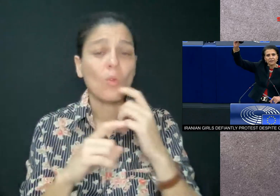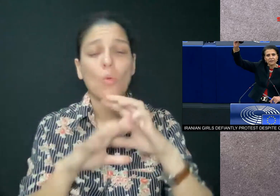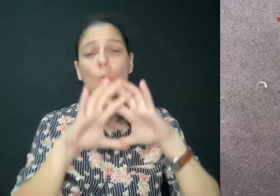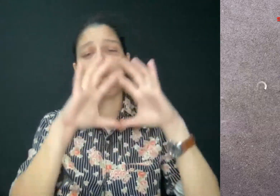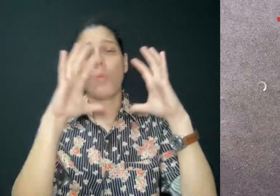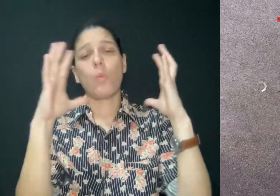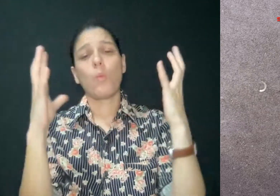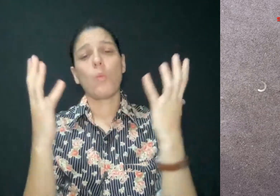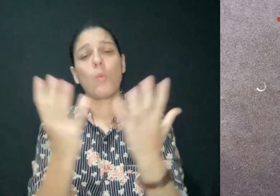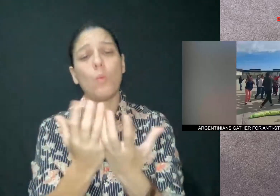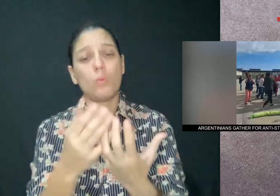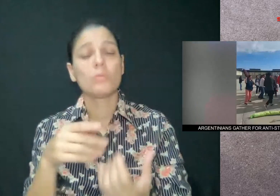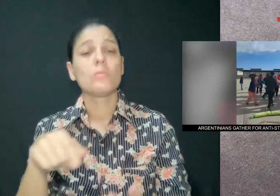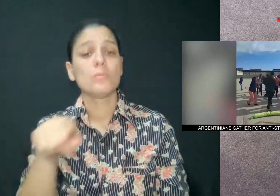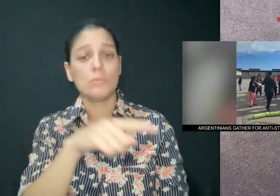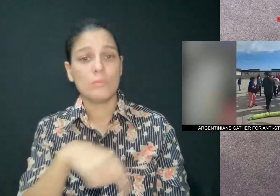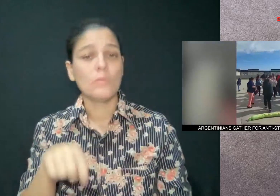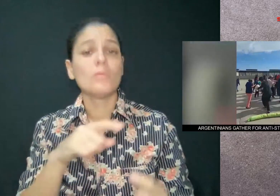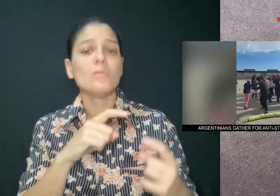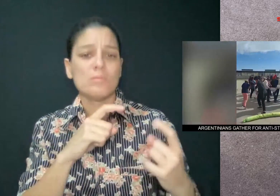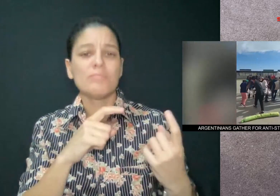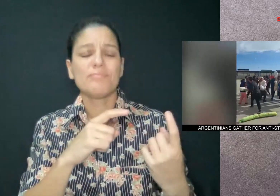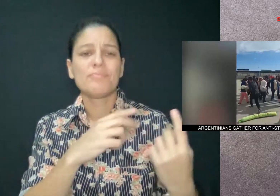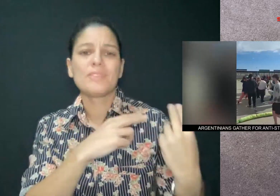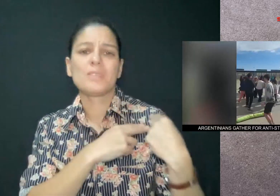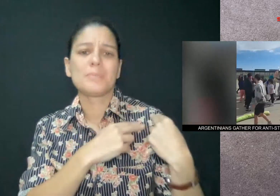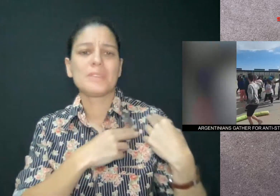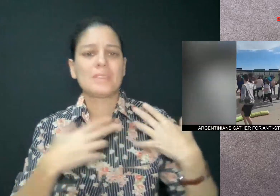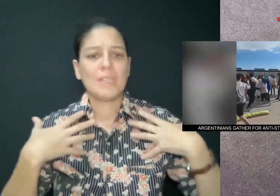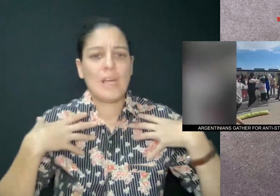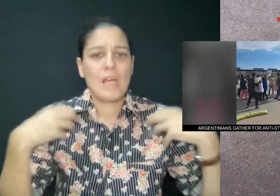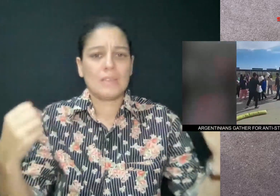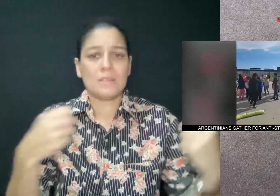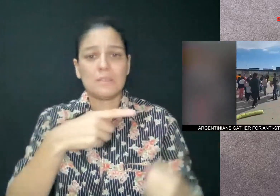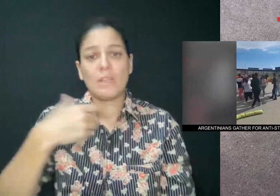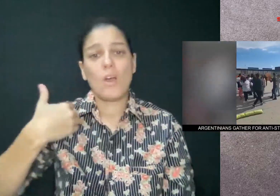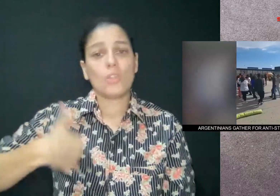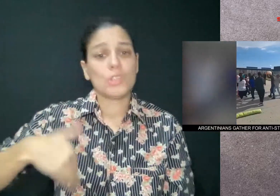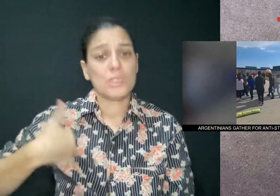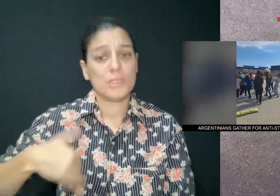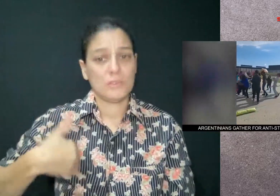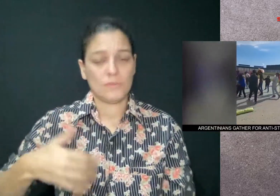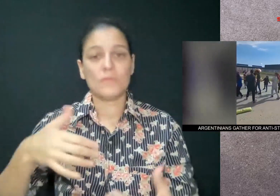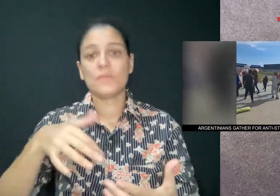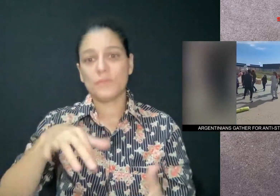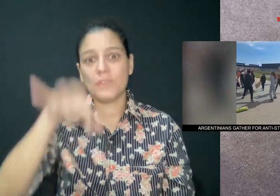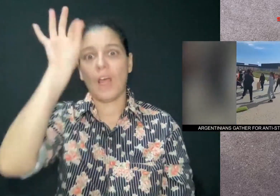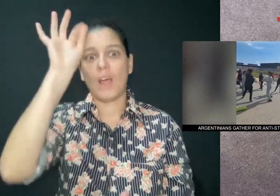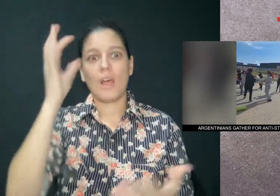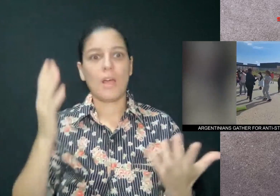place all over the world health officials in Argentina came up with a way to relieve